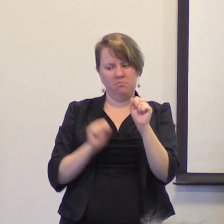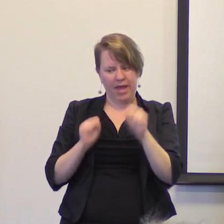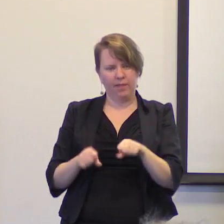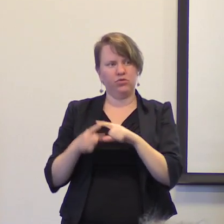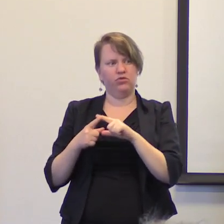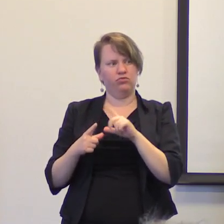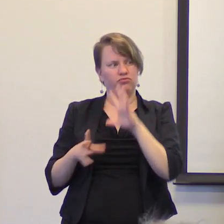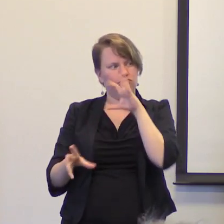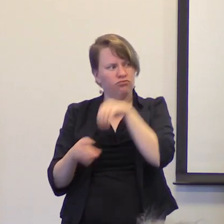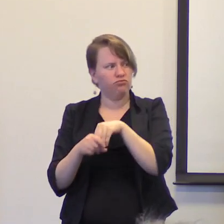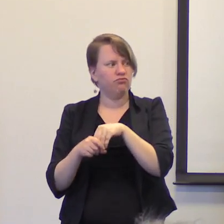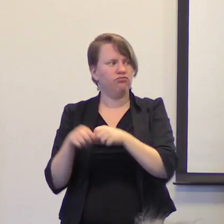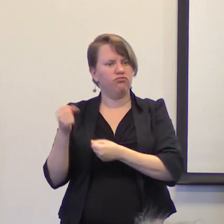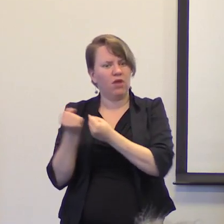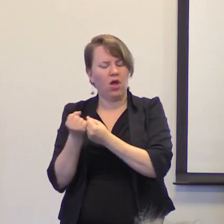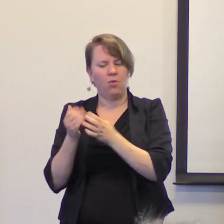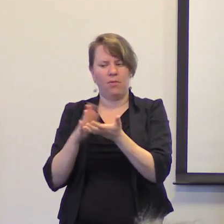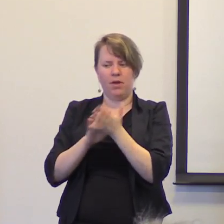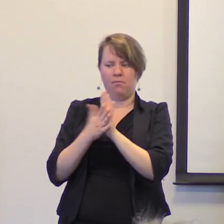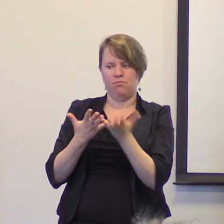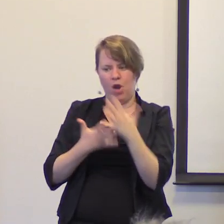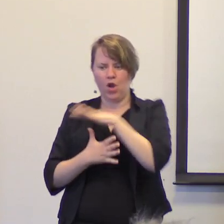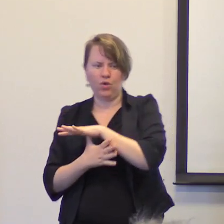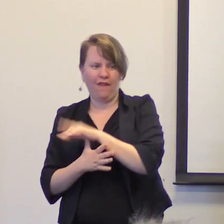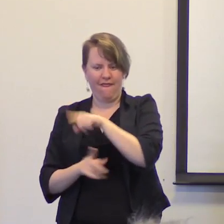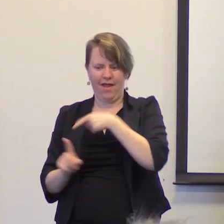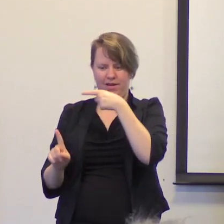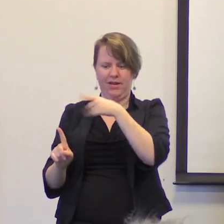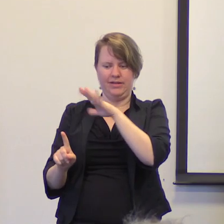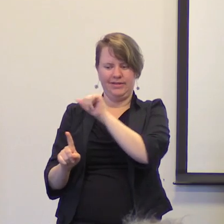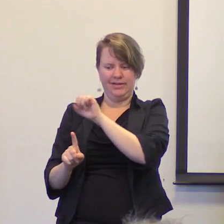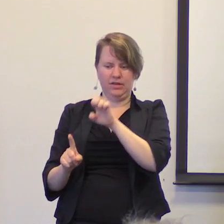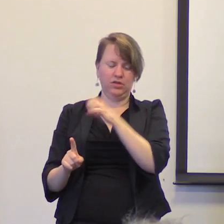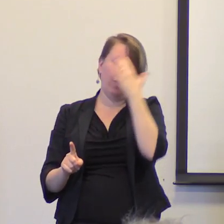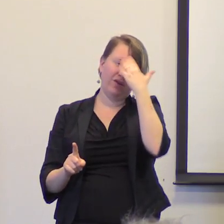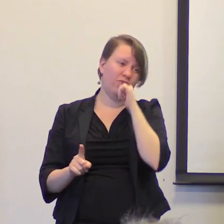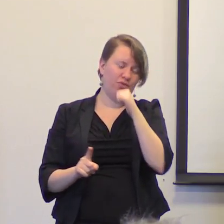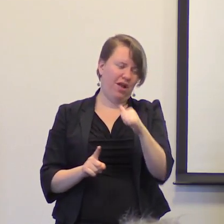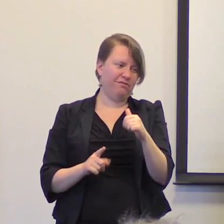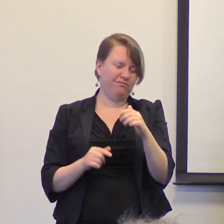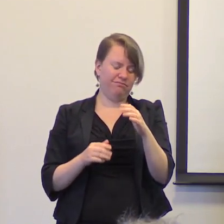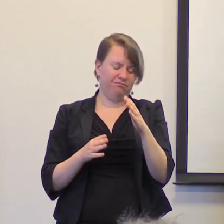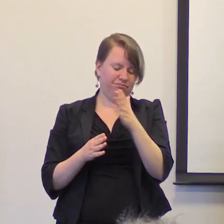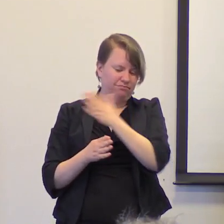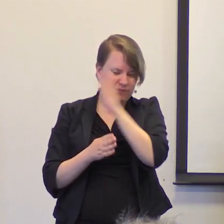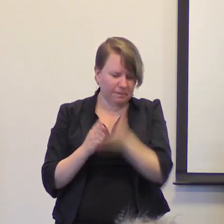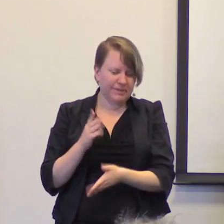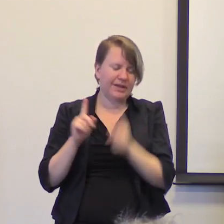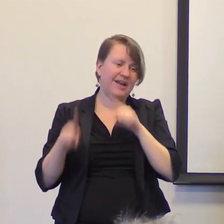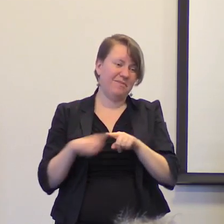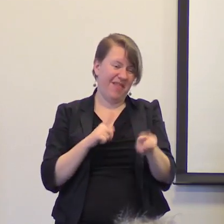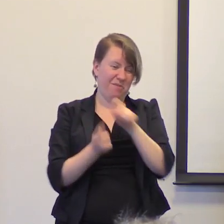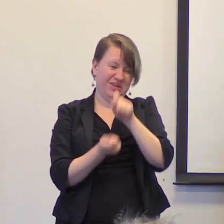to do something about that or prioritize that particular case. I know those are not complete answers, but the particular case ... I don't know, we could